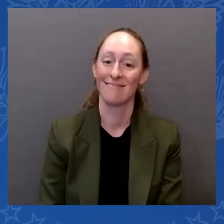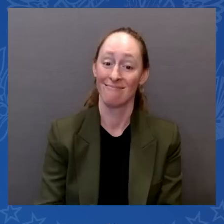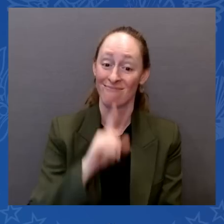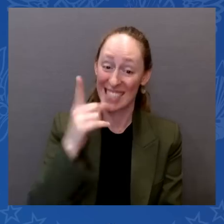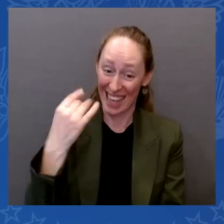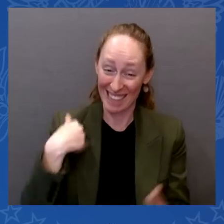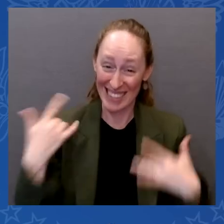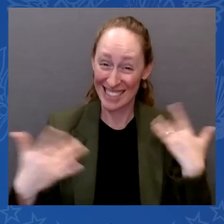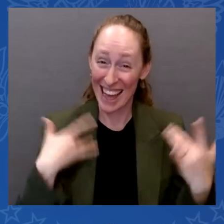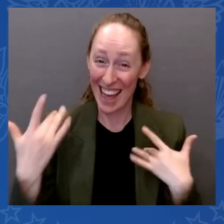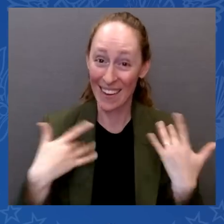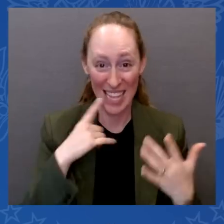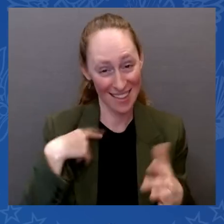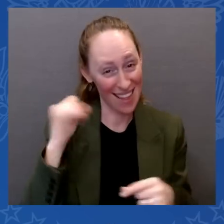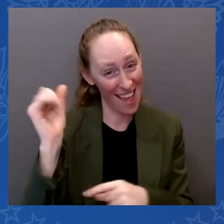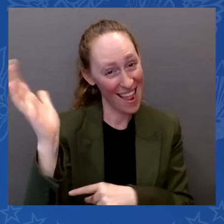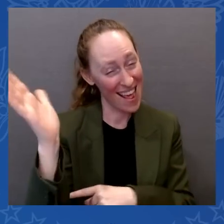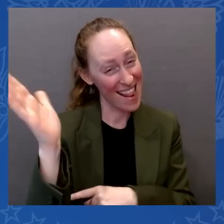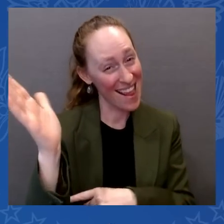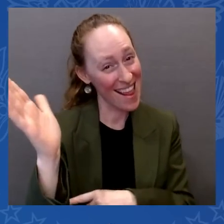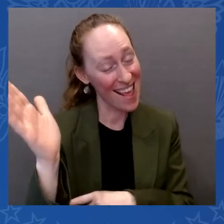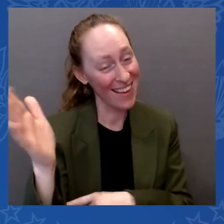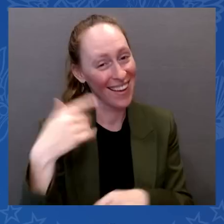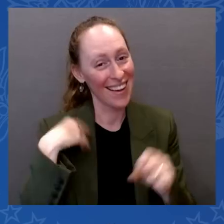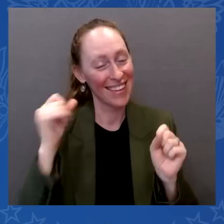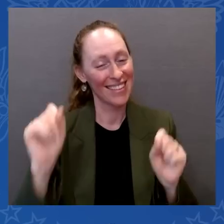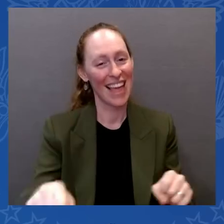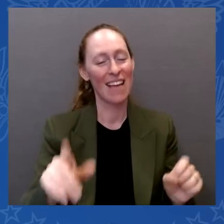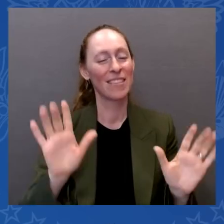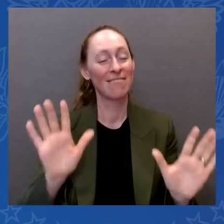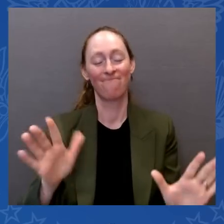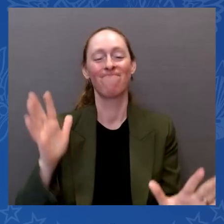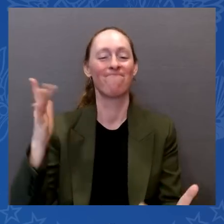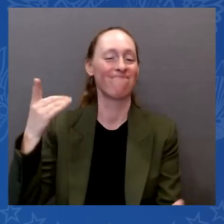The country has been through a tough four or five years, and folks are still hurting.